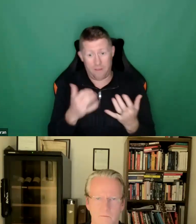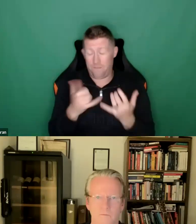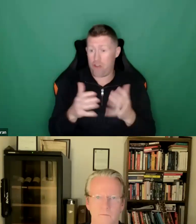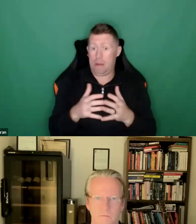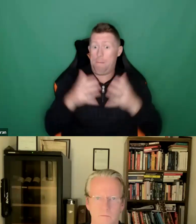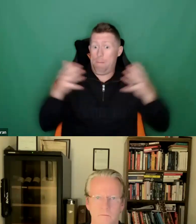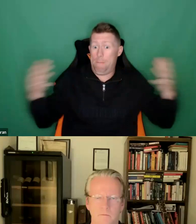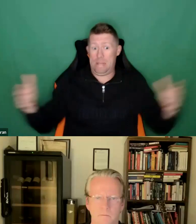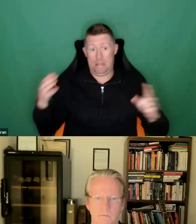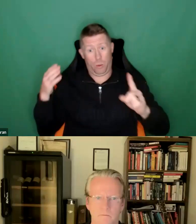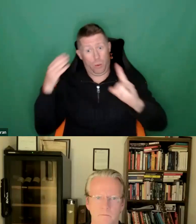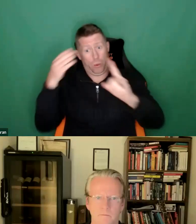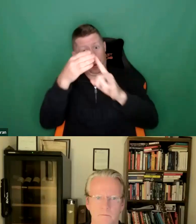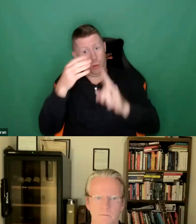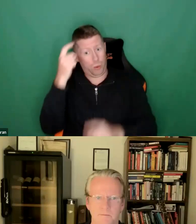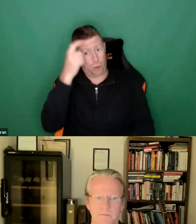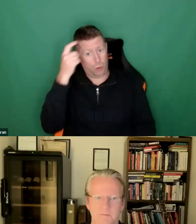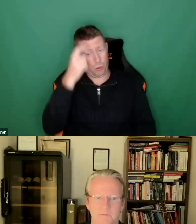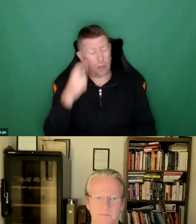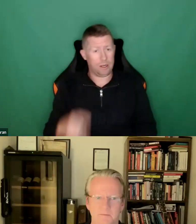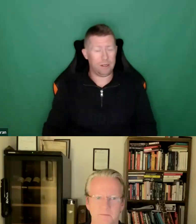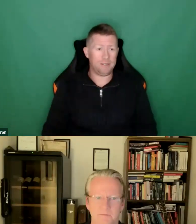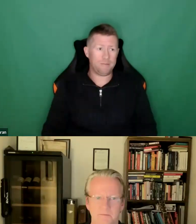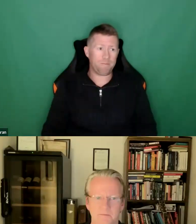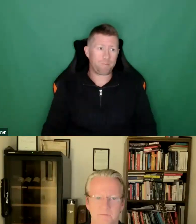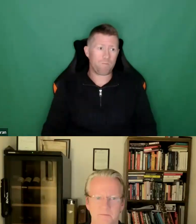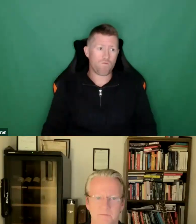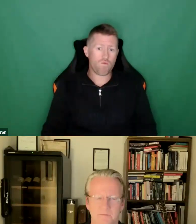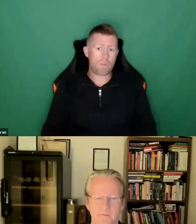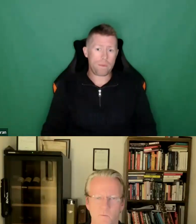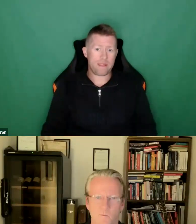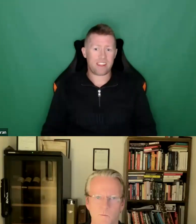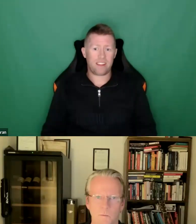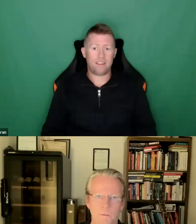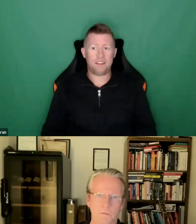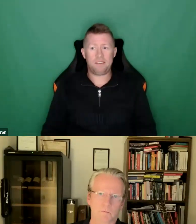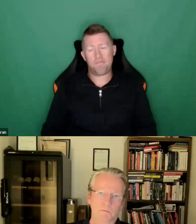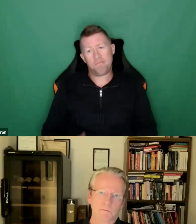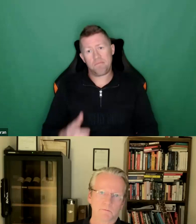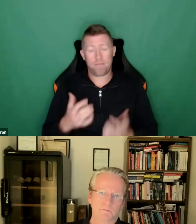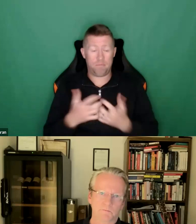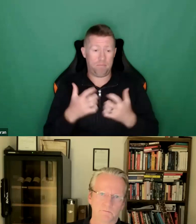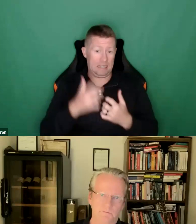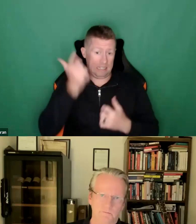state schools now. I think you're talking about something much bigger than that. In your paper, you say that you would like the ideas